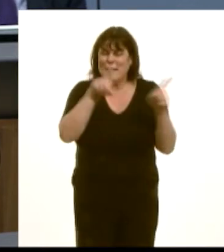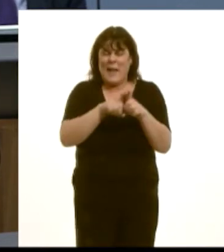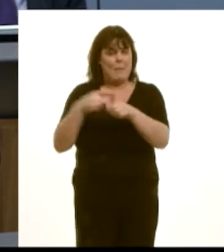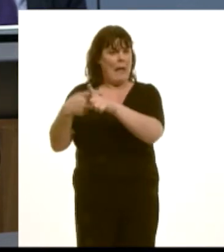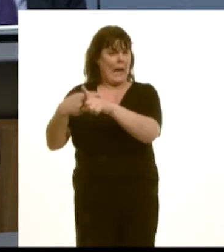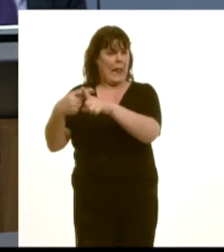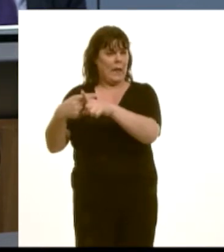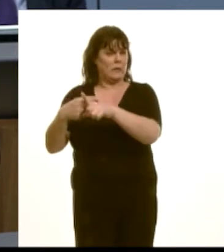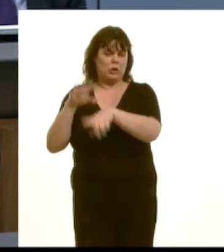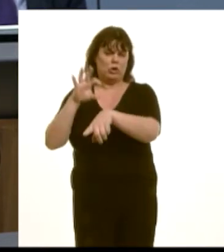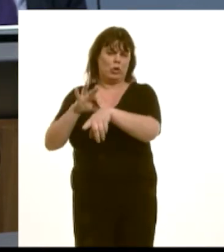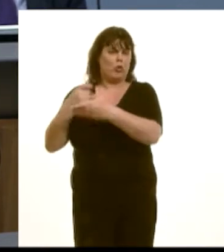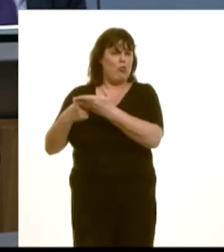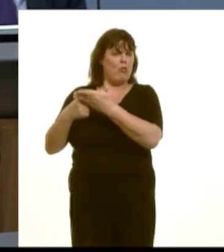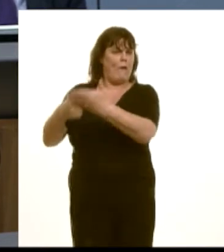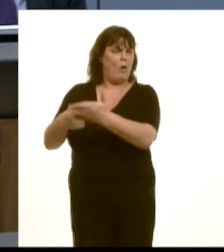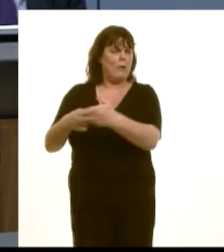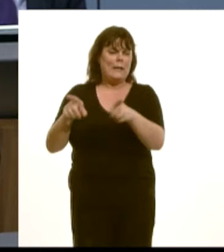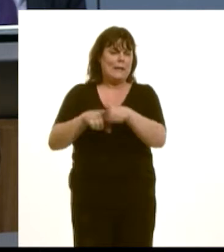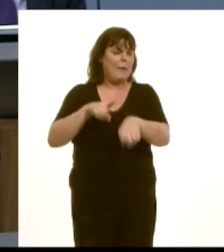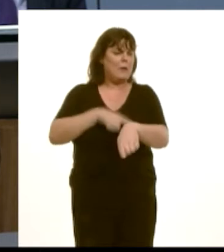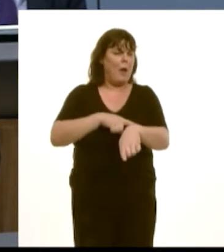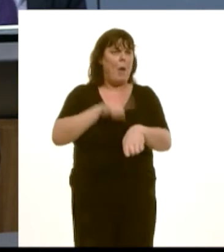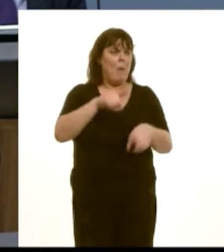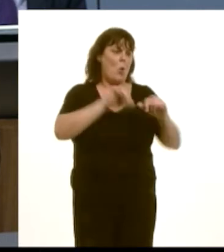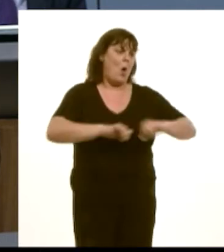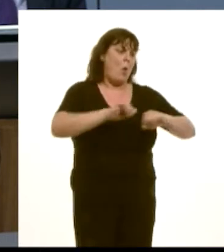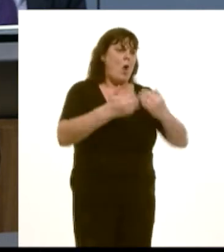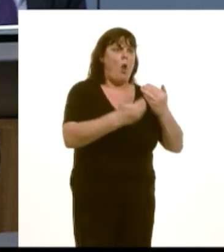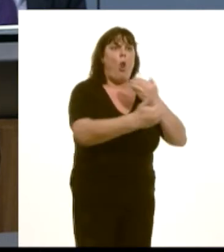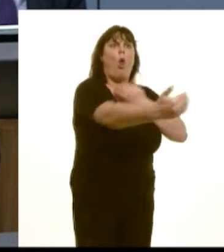in both England and Wales, and you are still seven times less likely to have your treatment